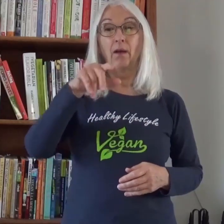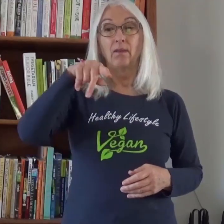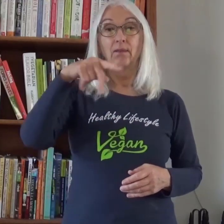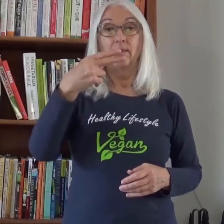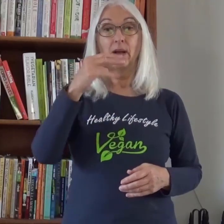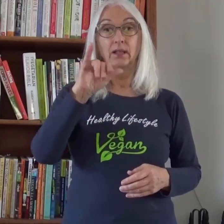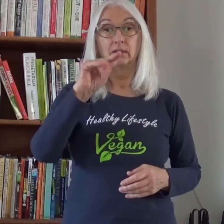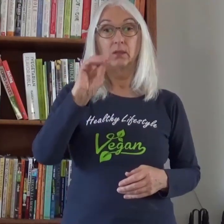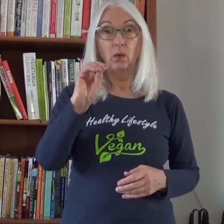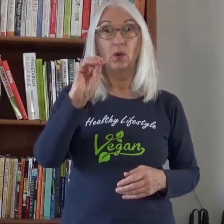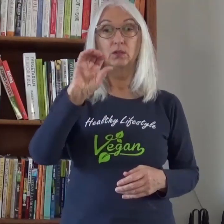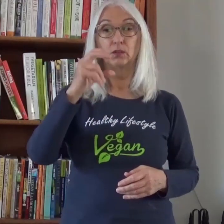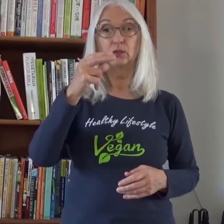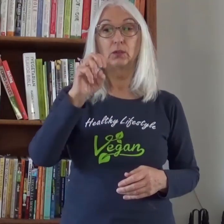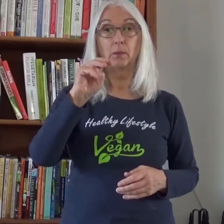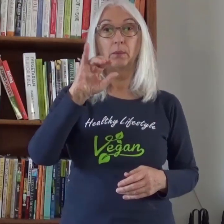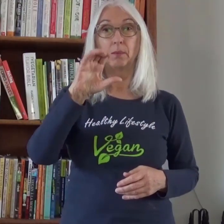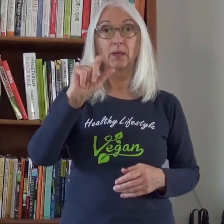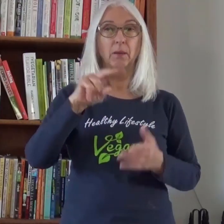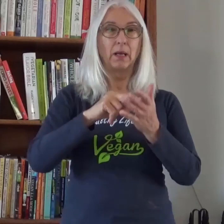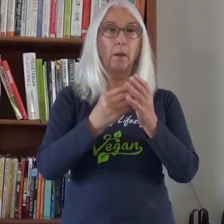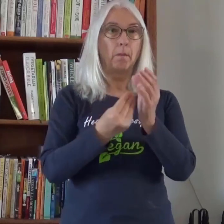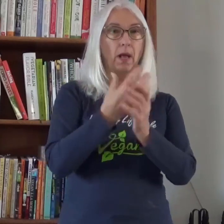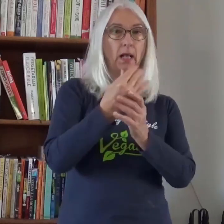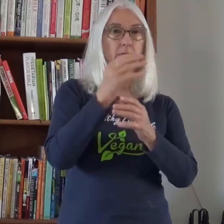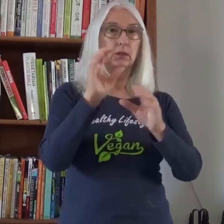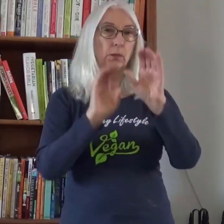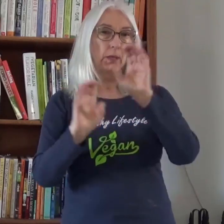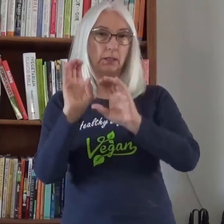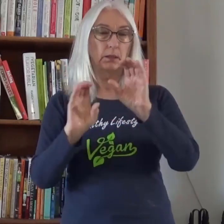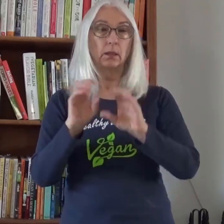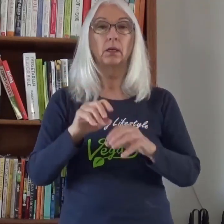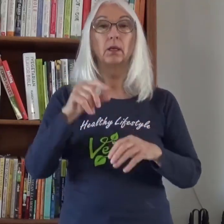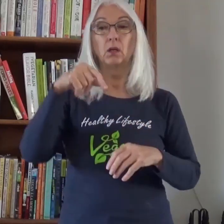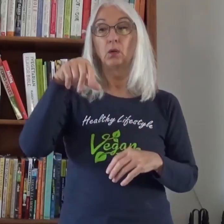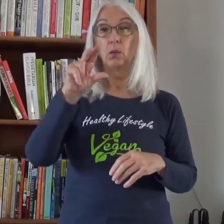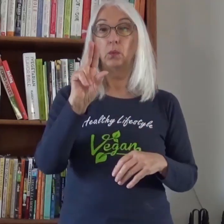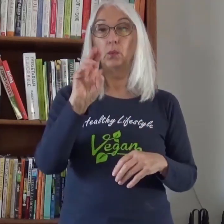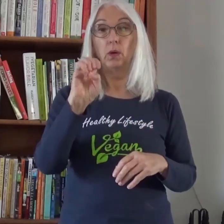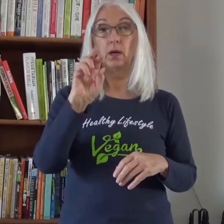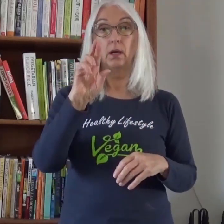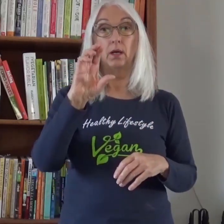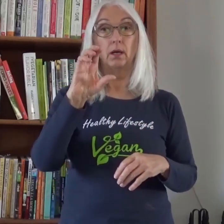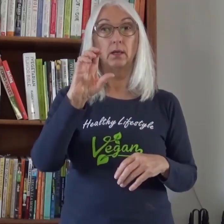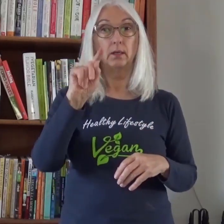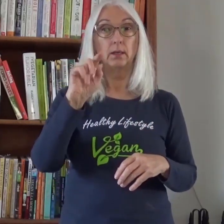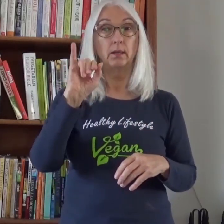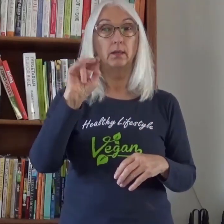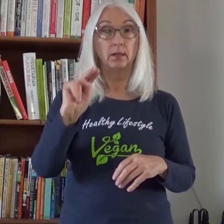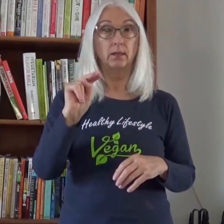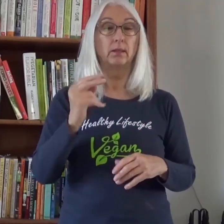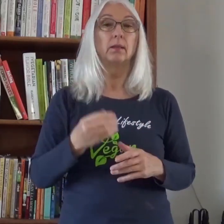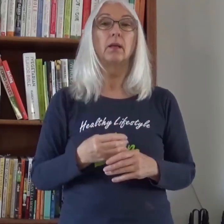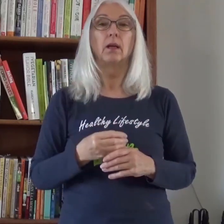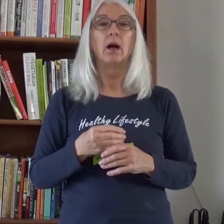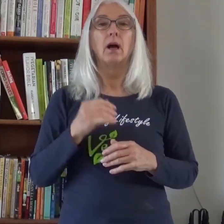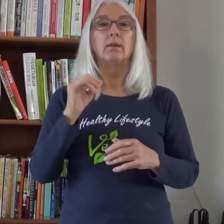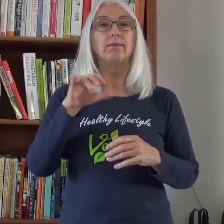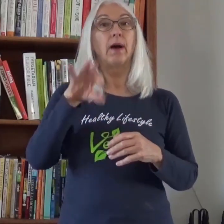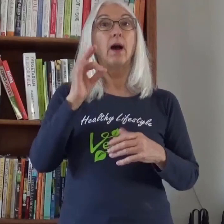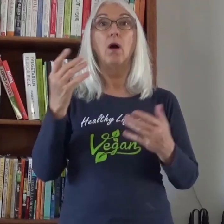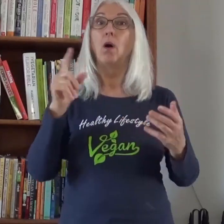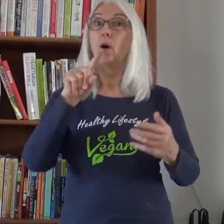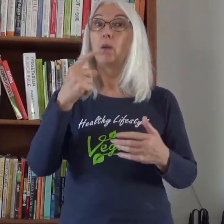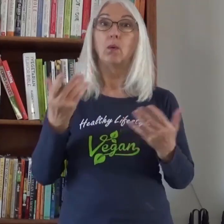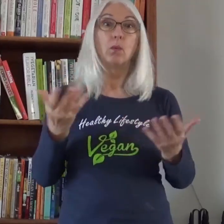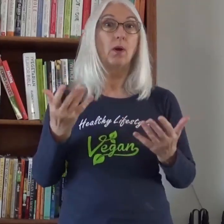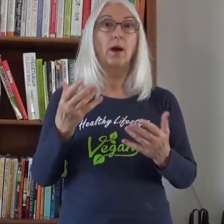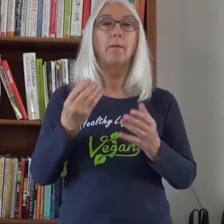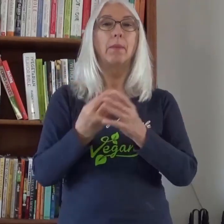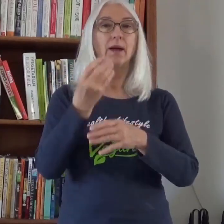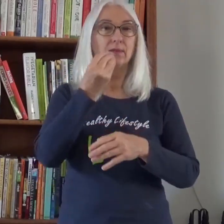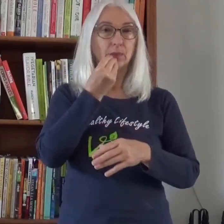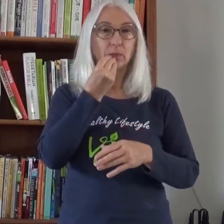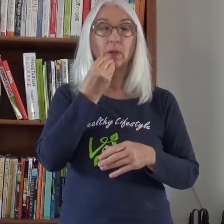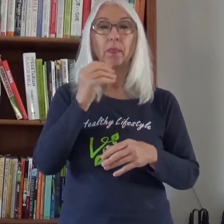Quercetin. The phytochemical quercetin is found only in plant foods.